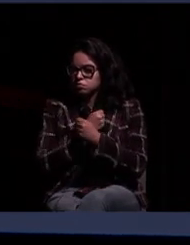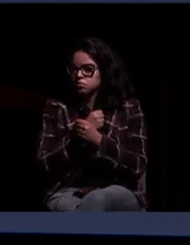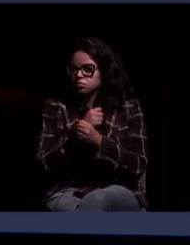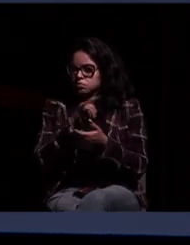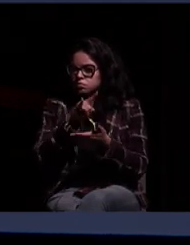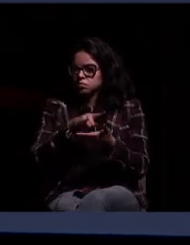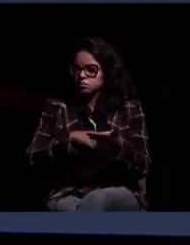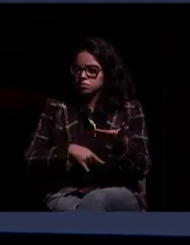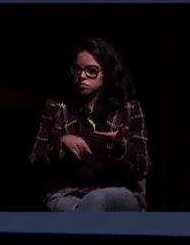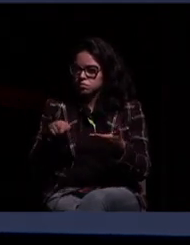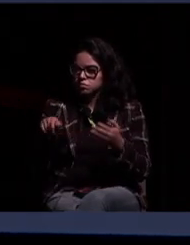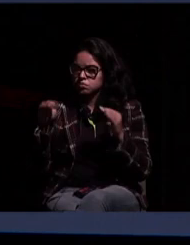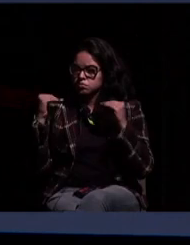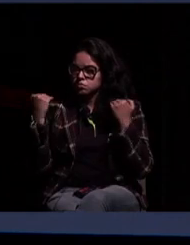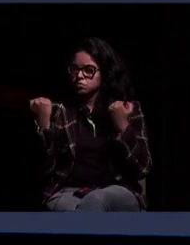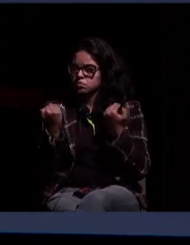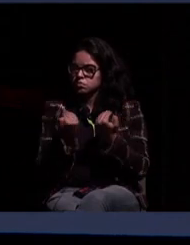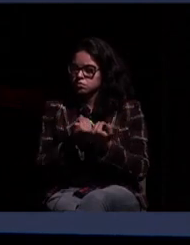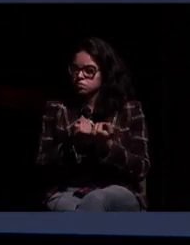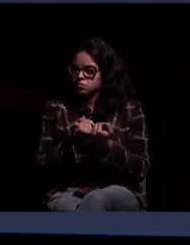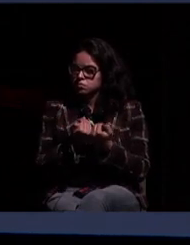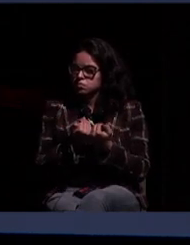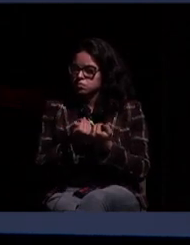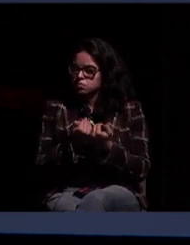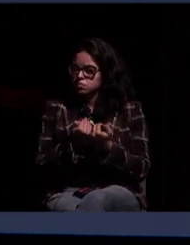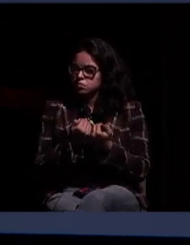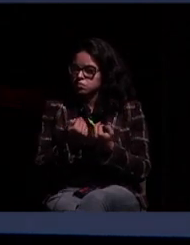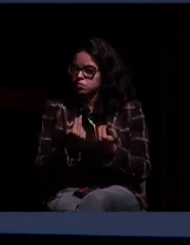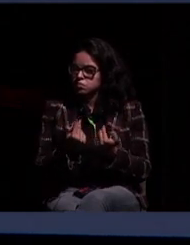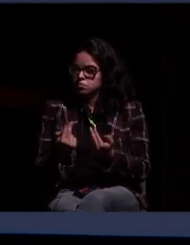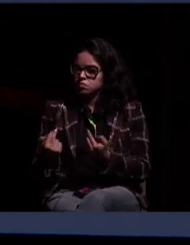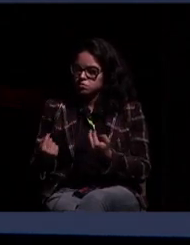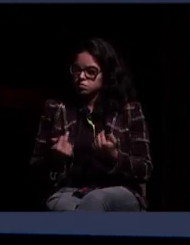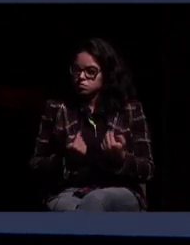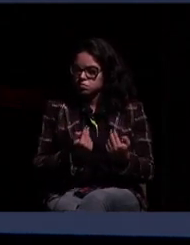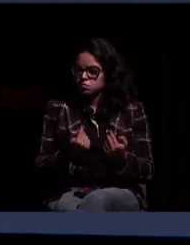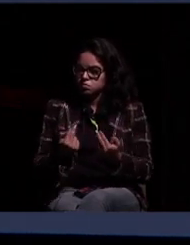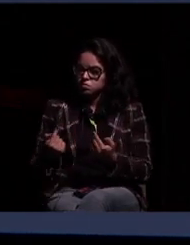from this Commission for Citizenship and Gender Equality against Fox magazine.